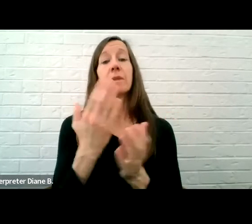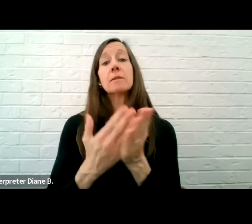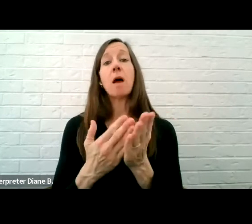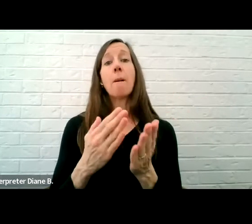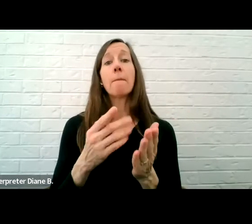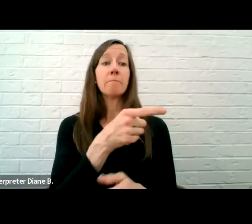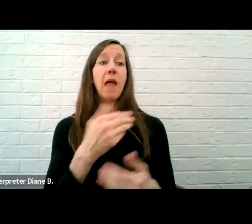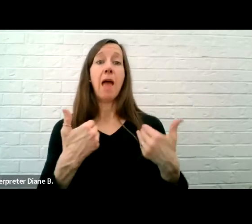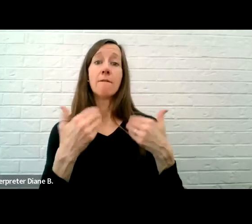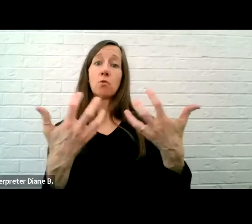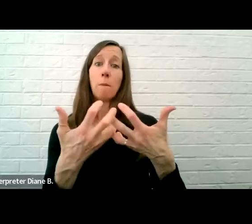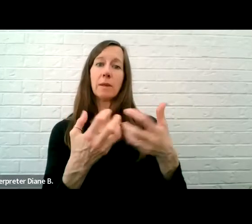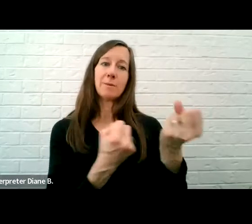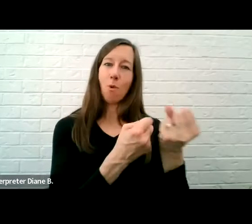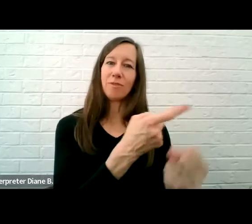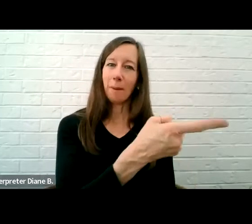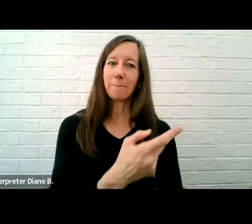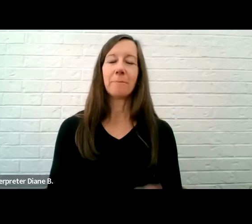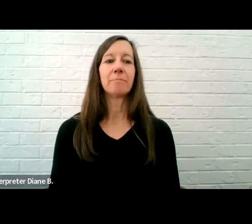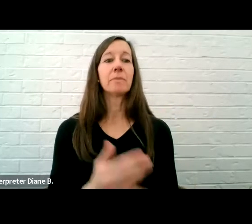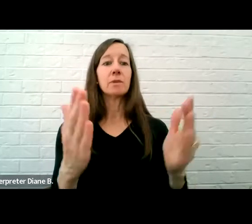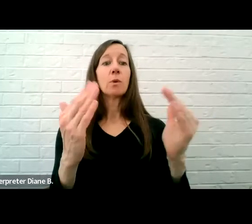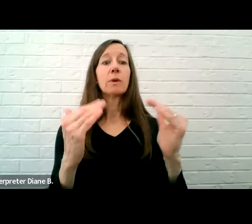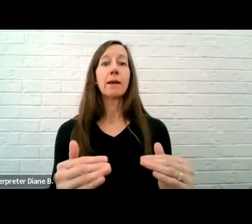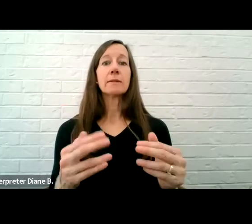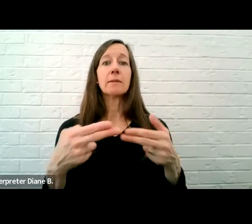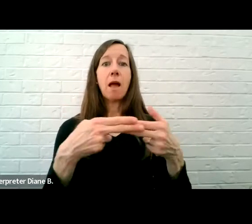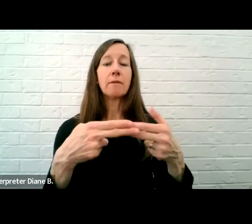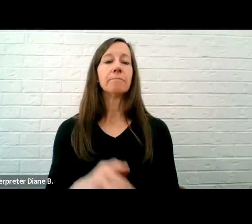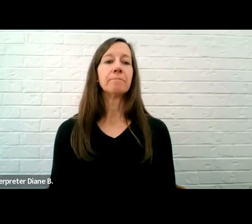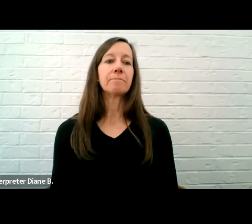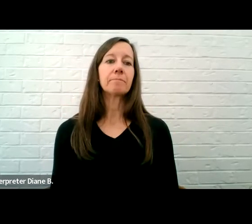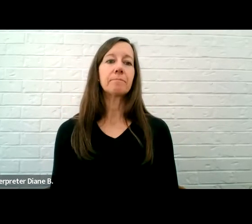So housing is a life and transition housing